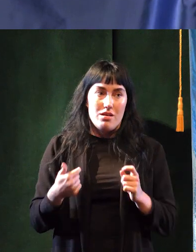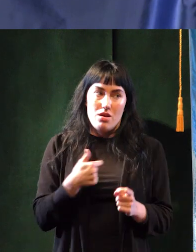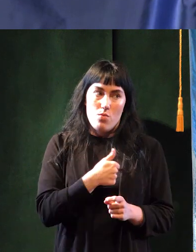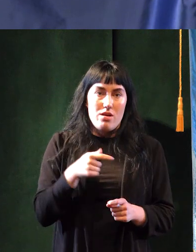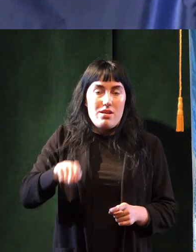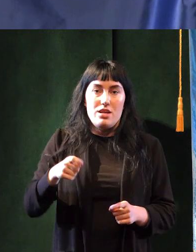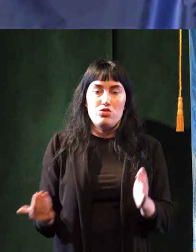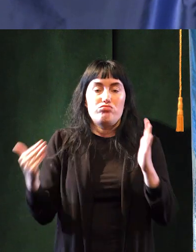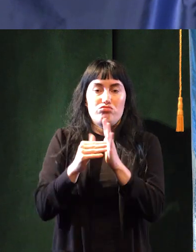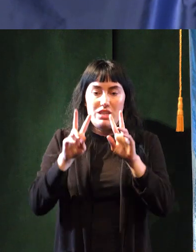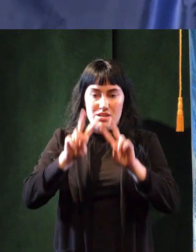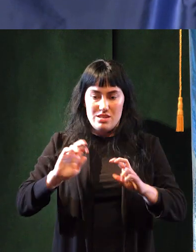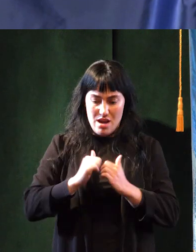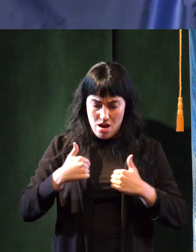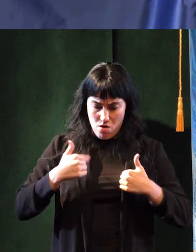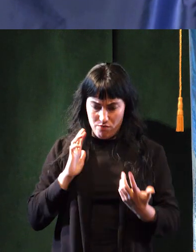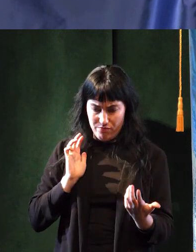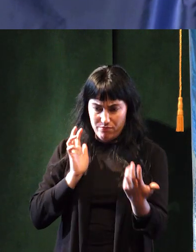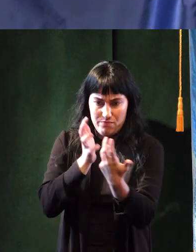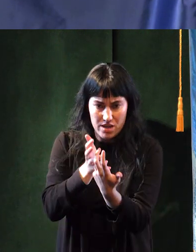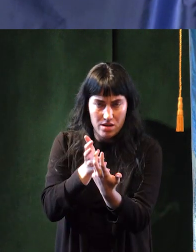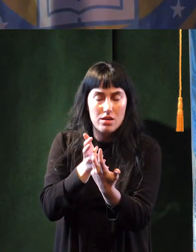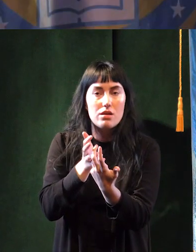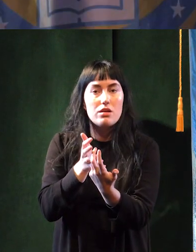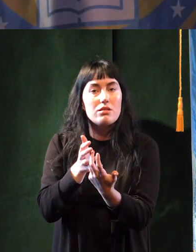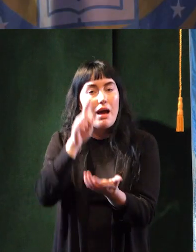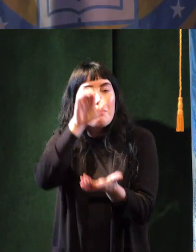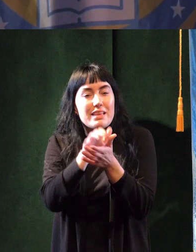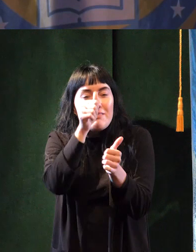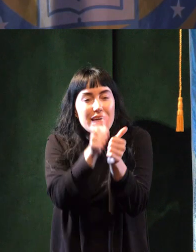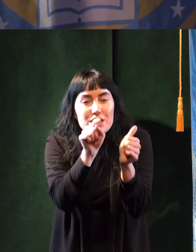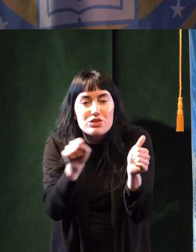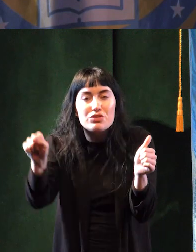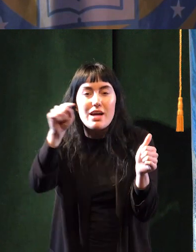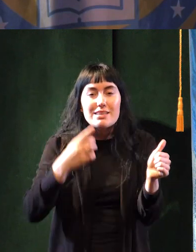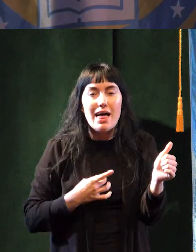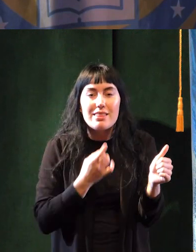will all need to reassess how we fit I believe each one of us has a light